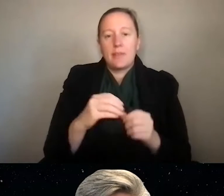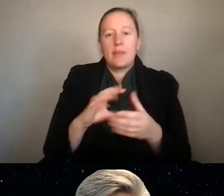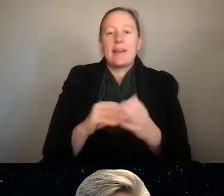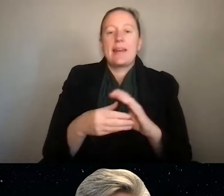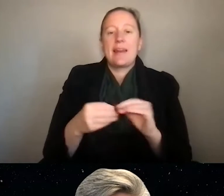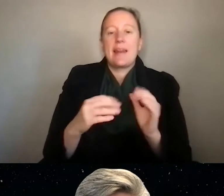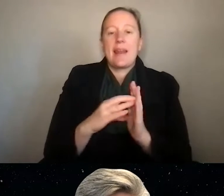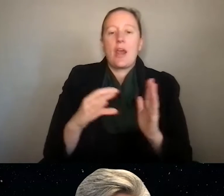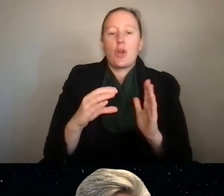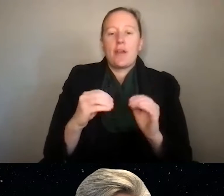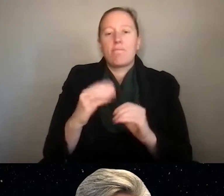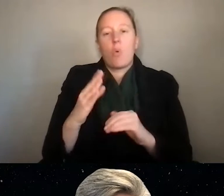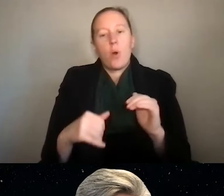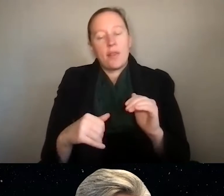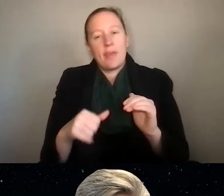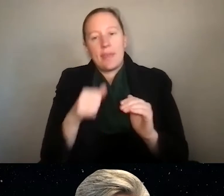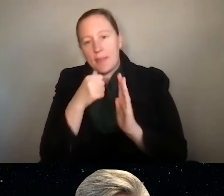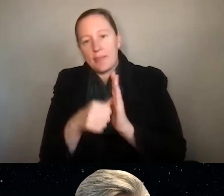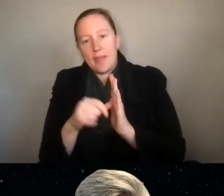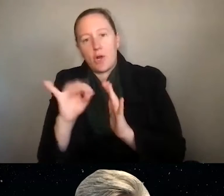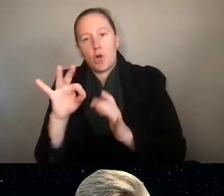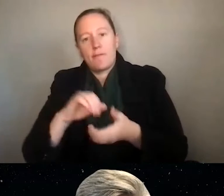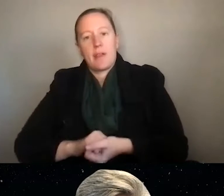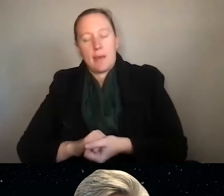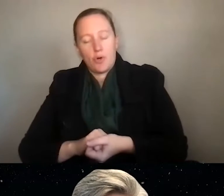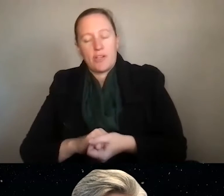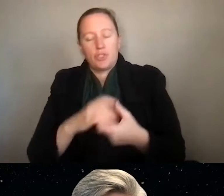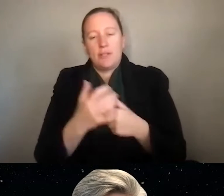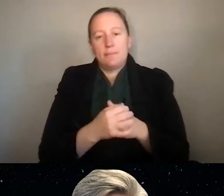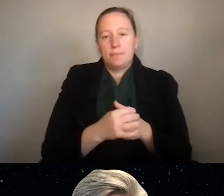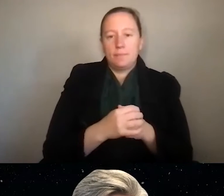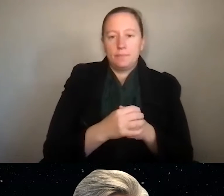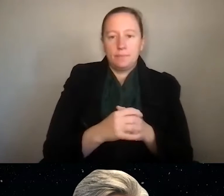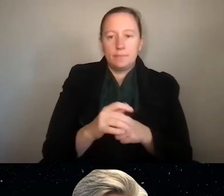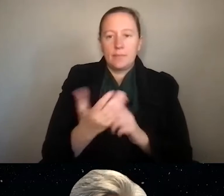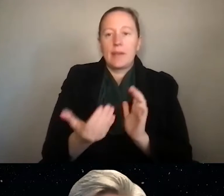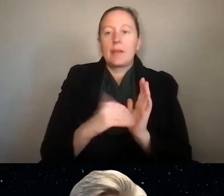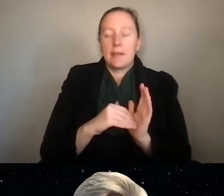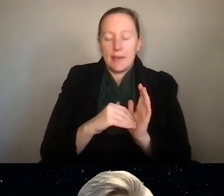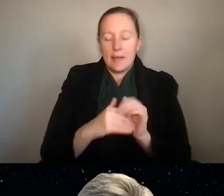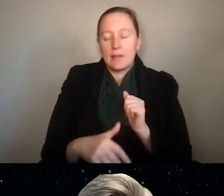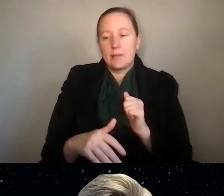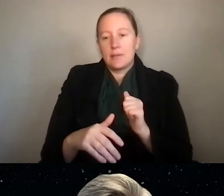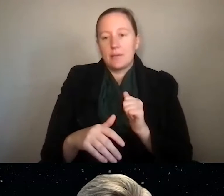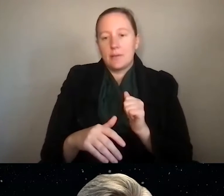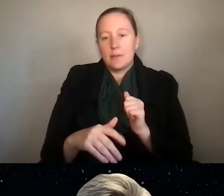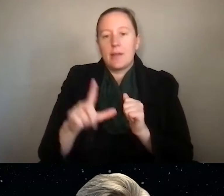than in the letters of collaboration. But again, as Leroy has mentioned.